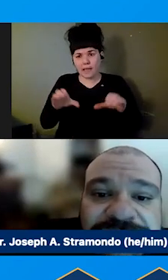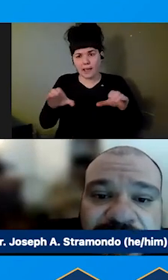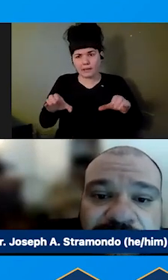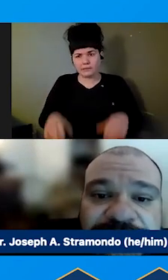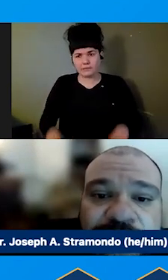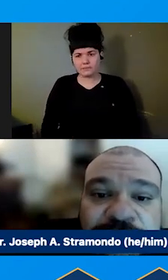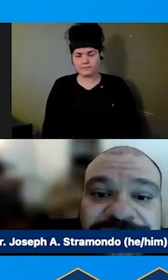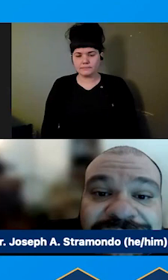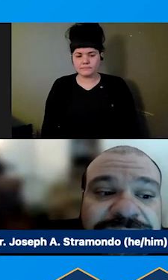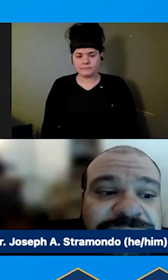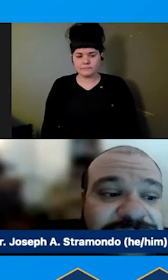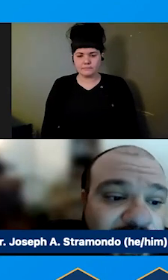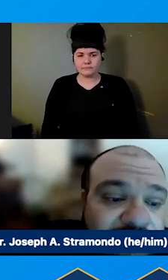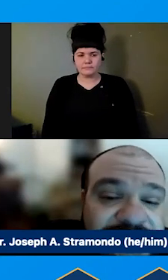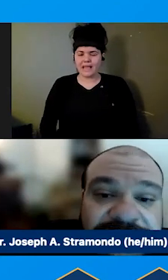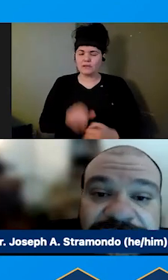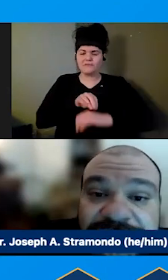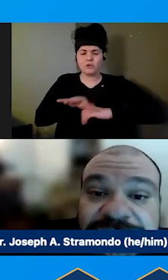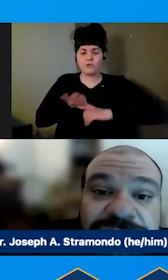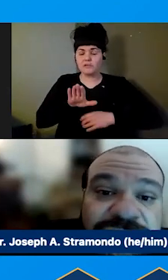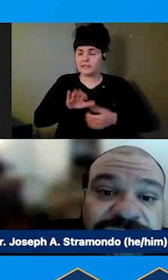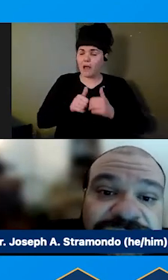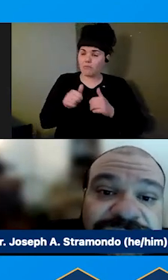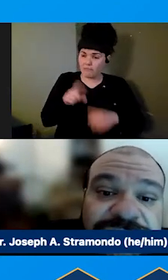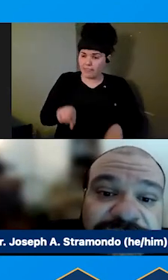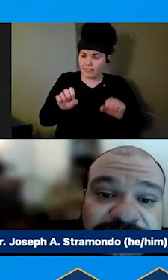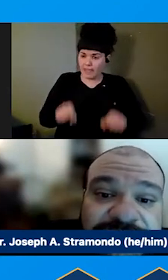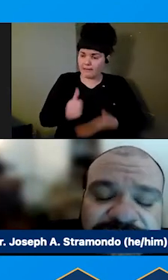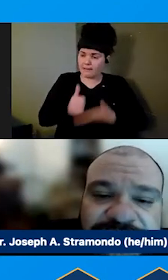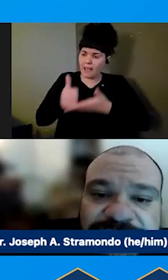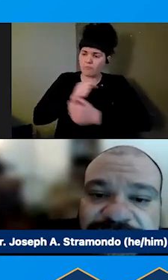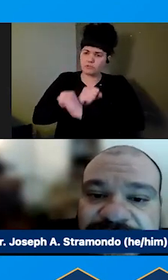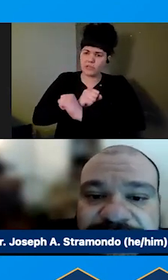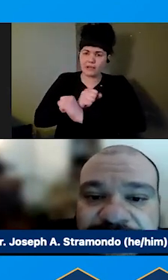to help themselves or protect themselves in an emergency situation. And so that's what